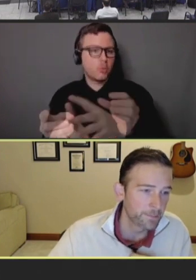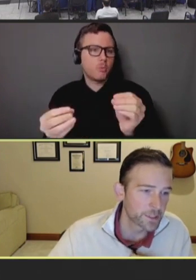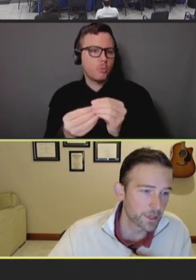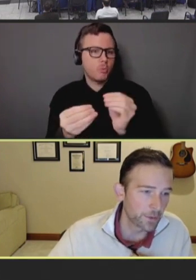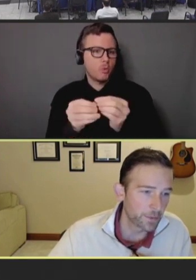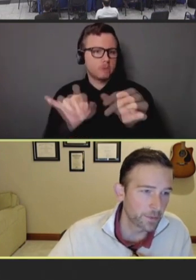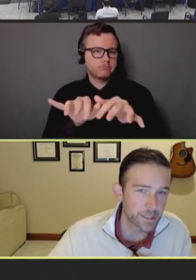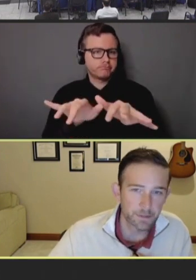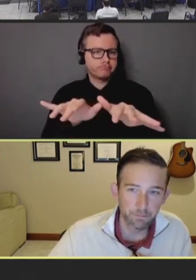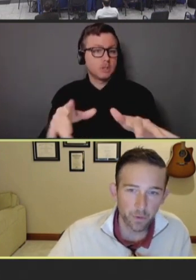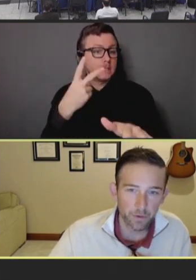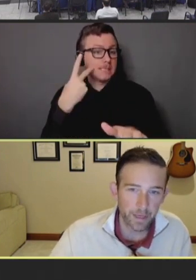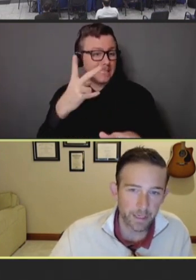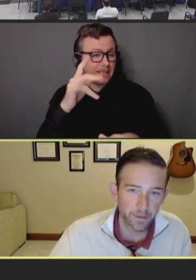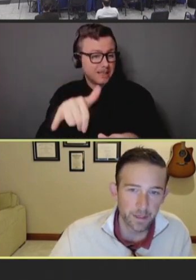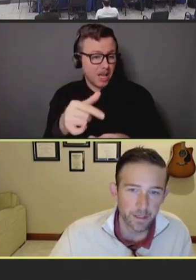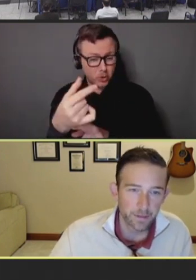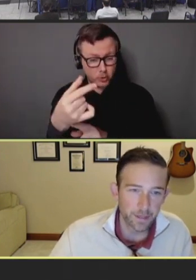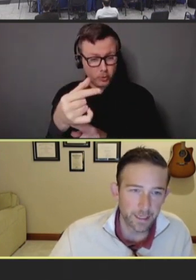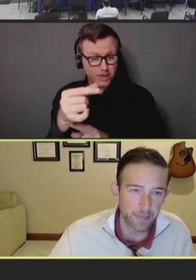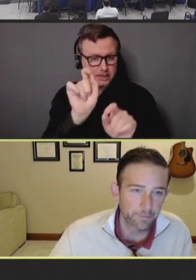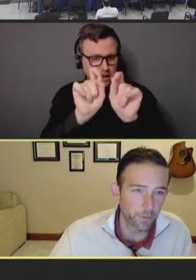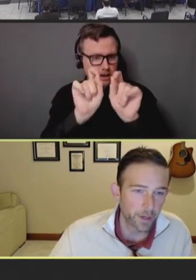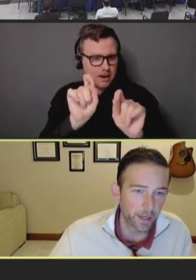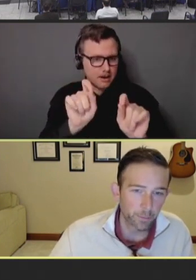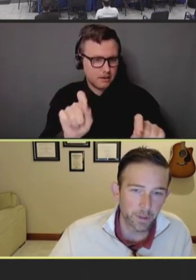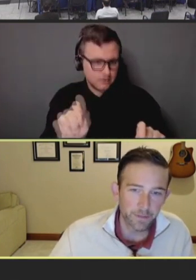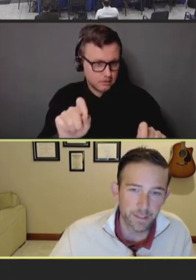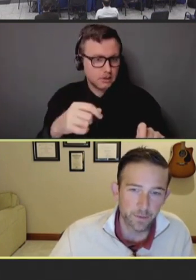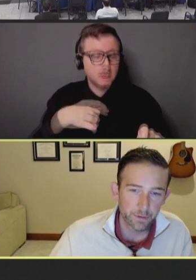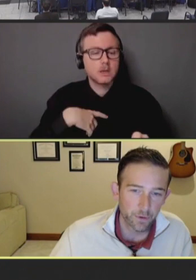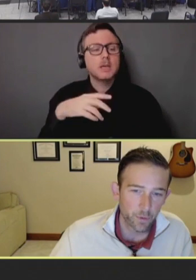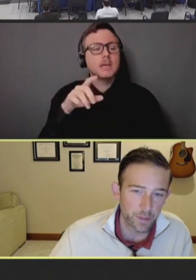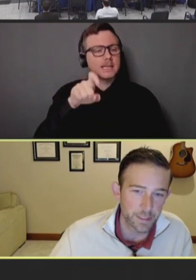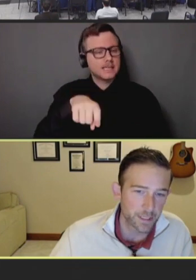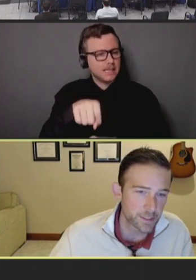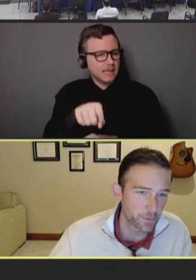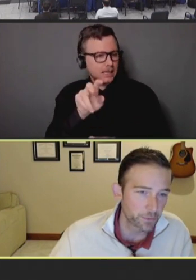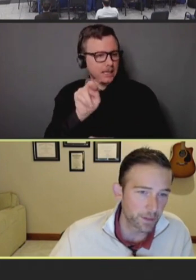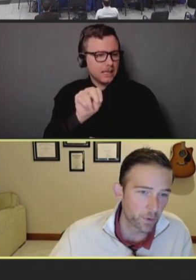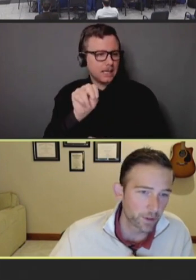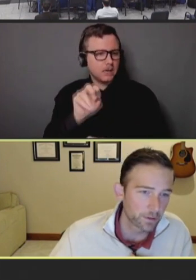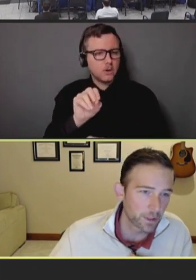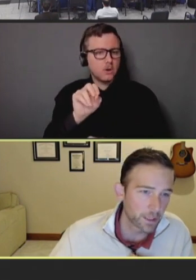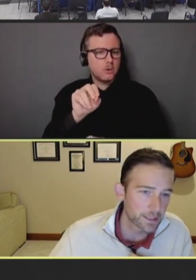So, this motivated the need for nOPV2, and of course, let's do three more clicks.